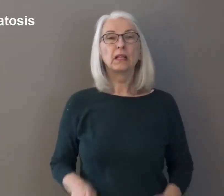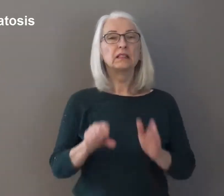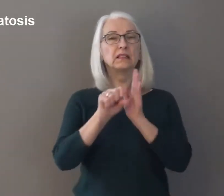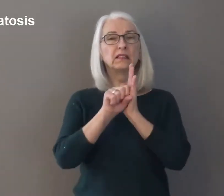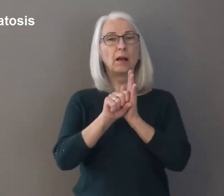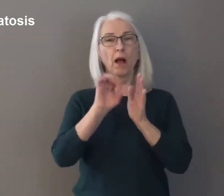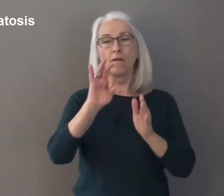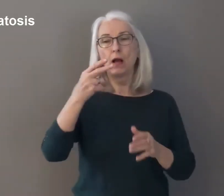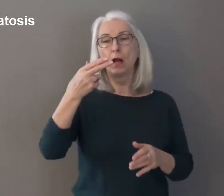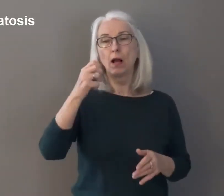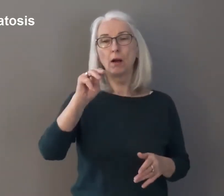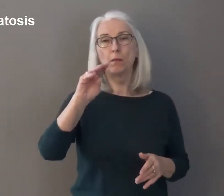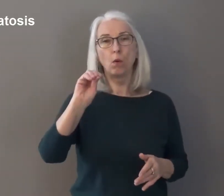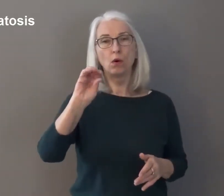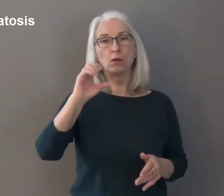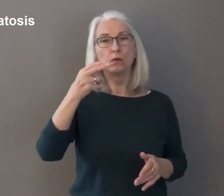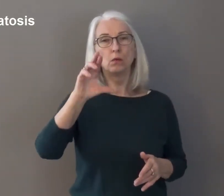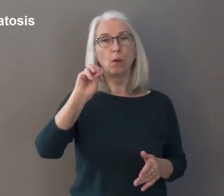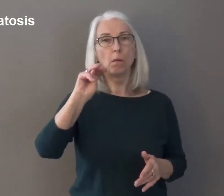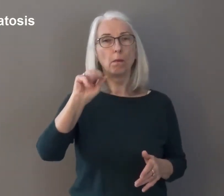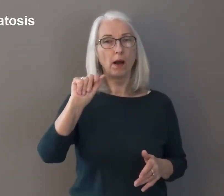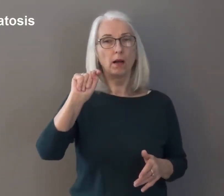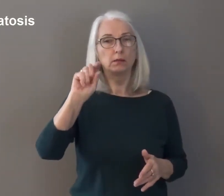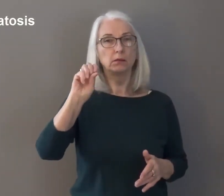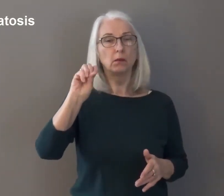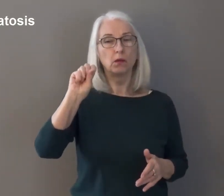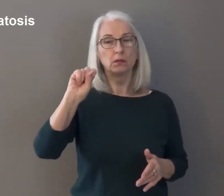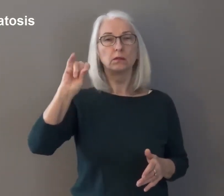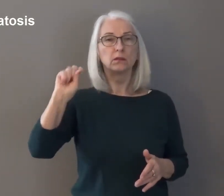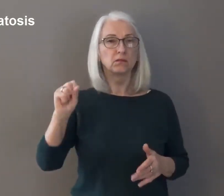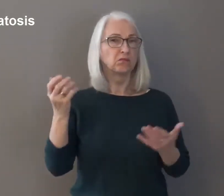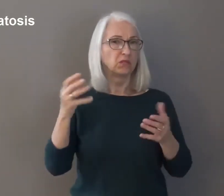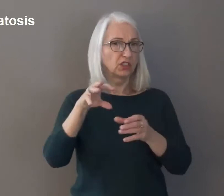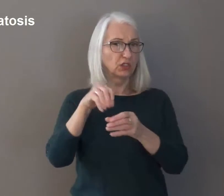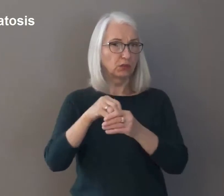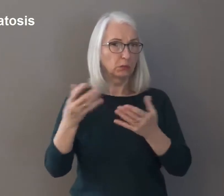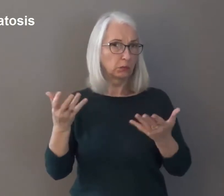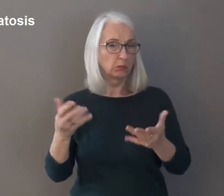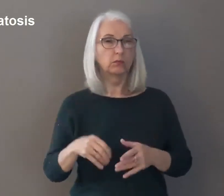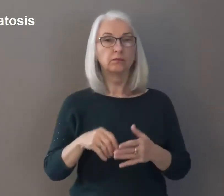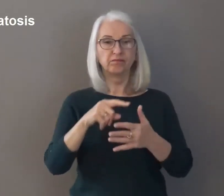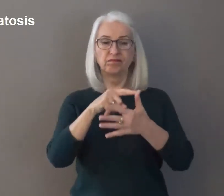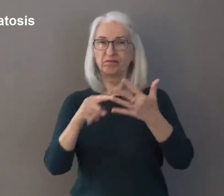Symptoms of hemochromatosis include